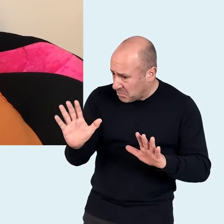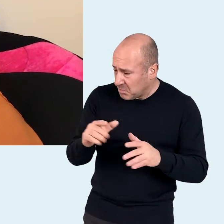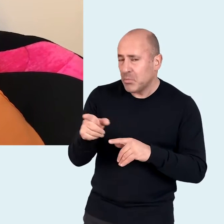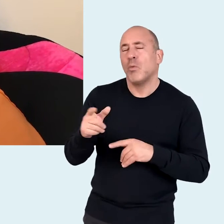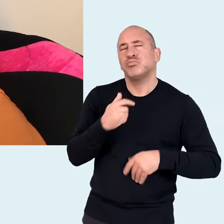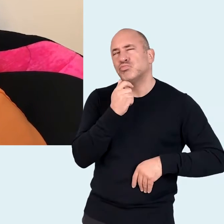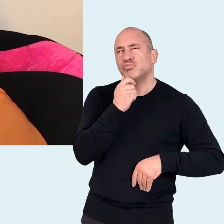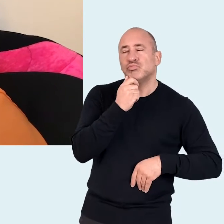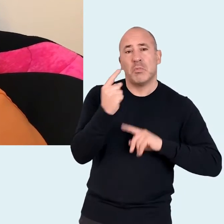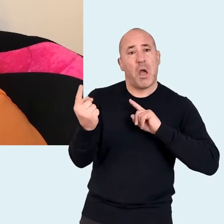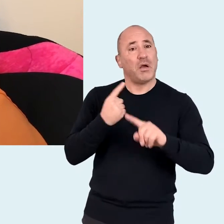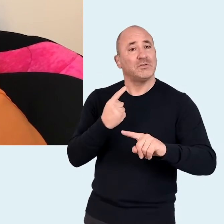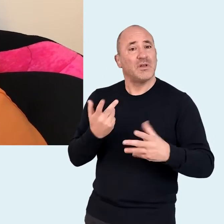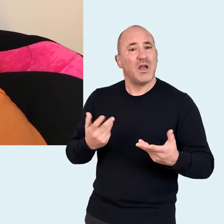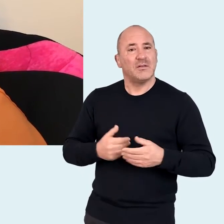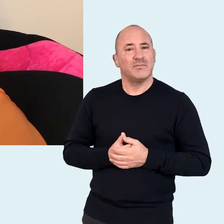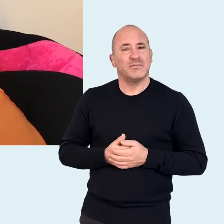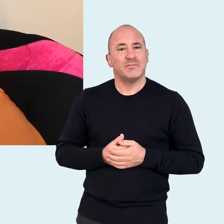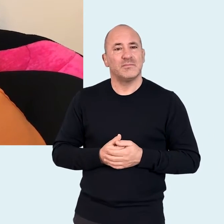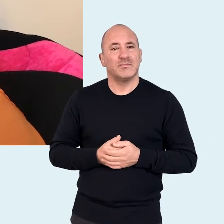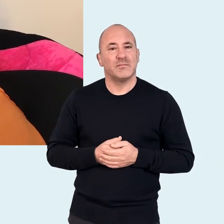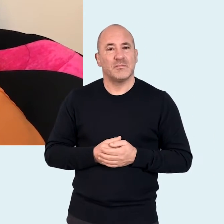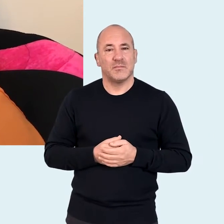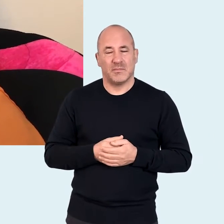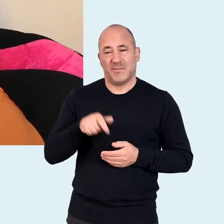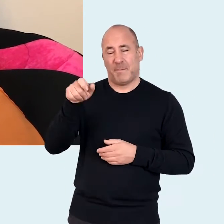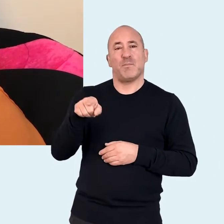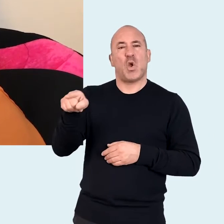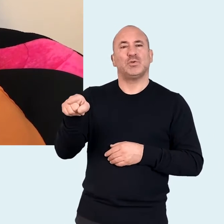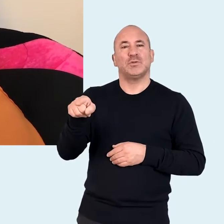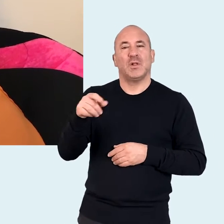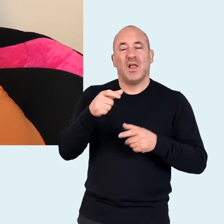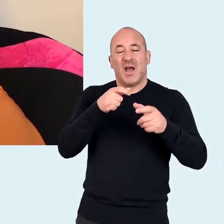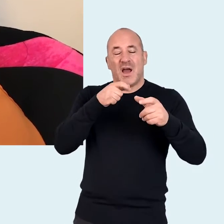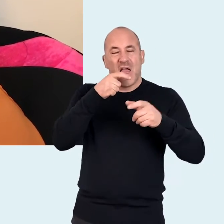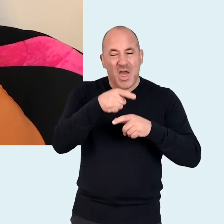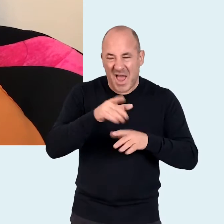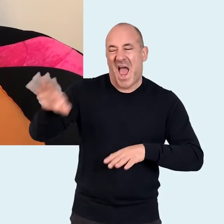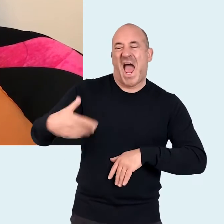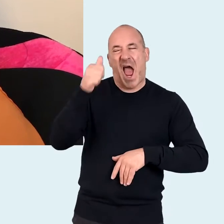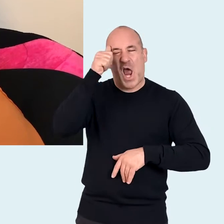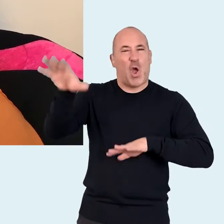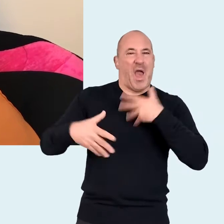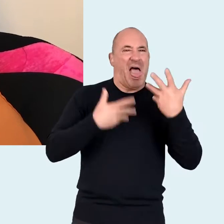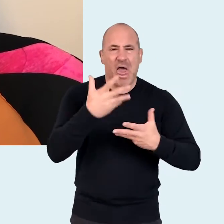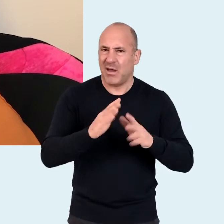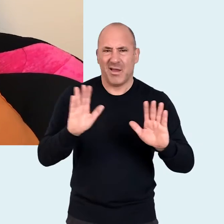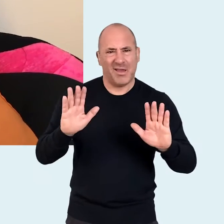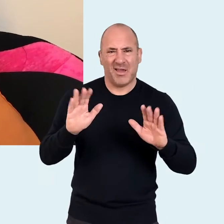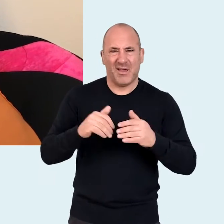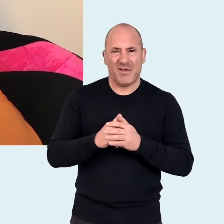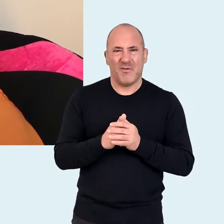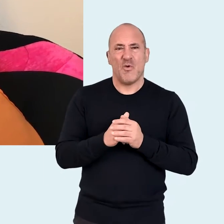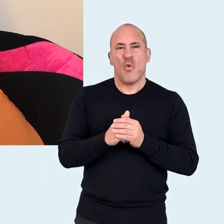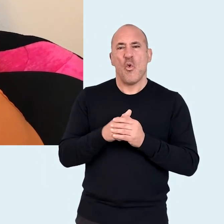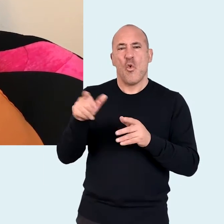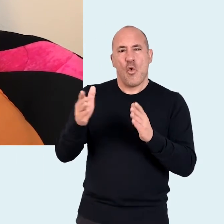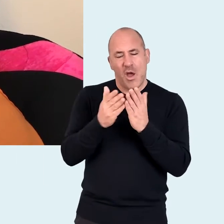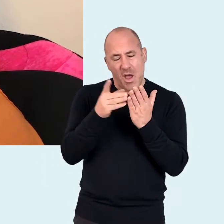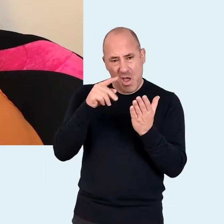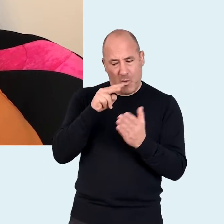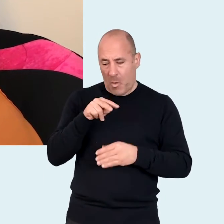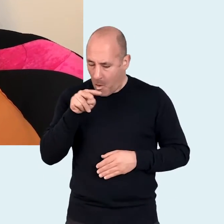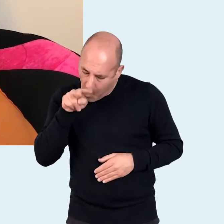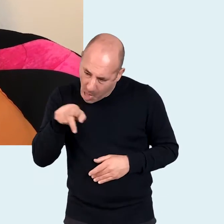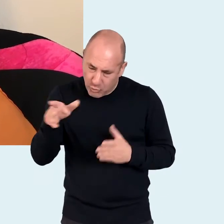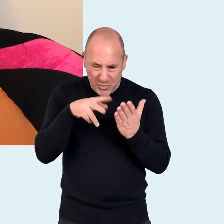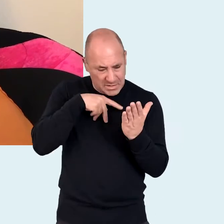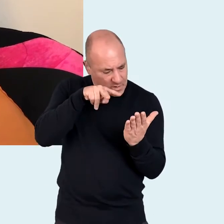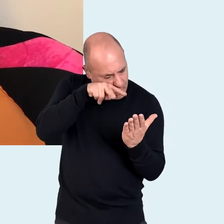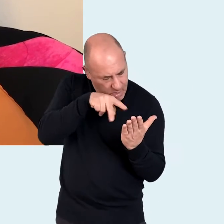user a question to give them a chance to answer. Never finish off sentences for an AAC user